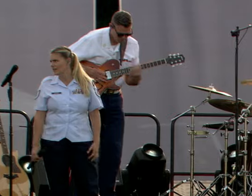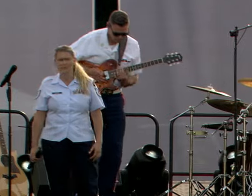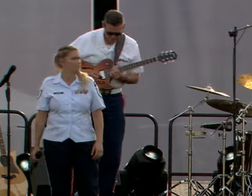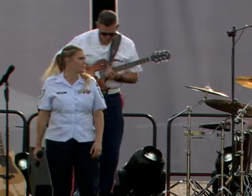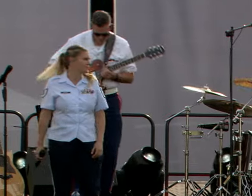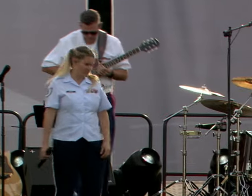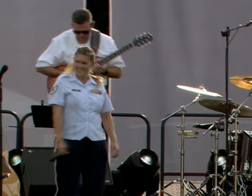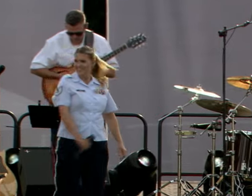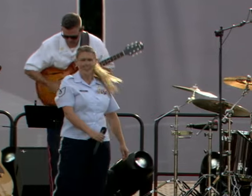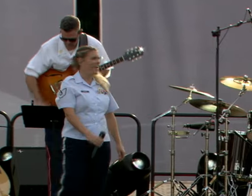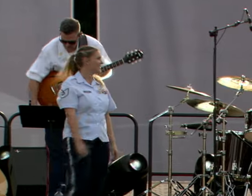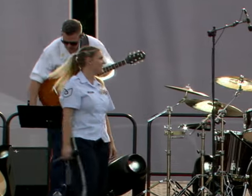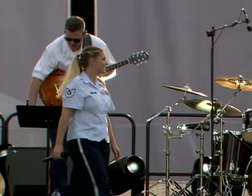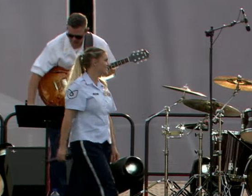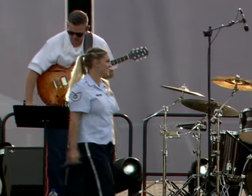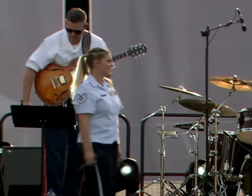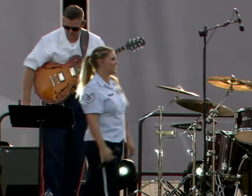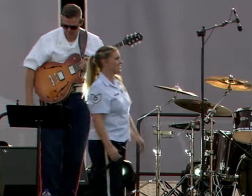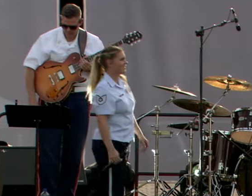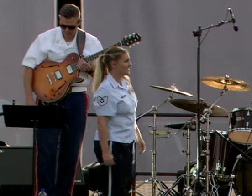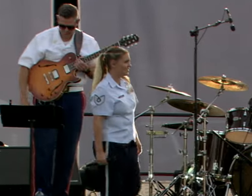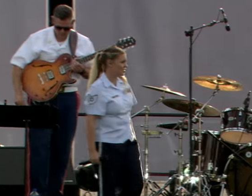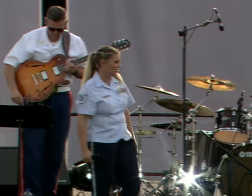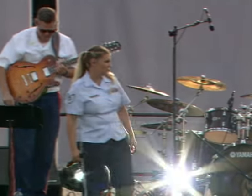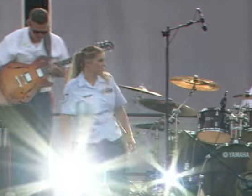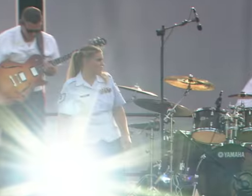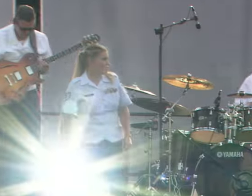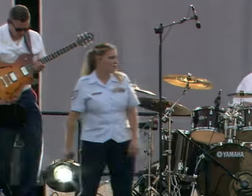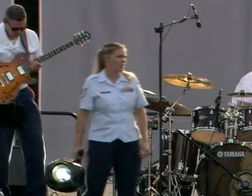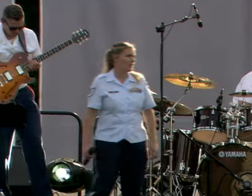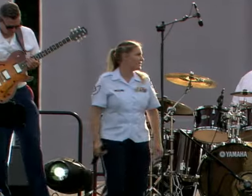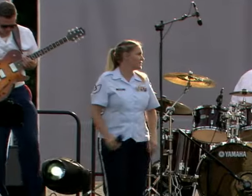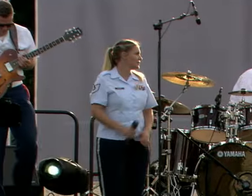Nadia Sasnasky, y'all.